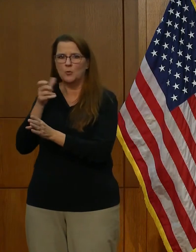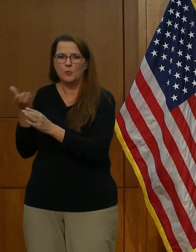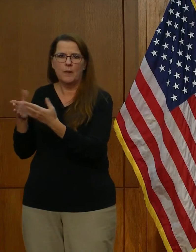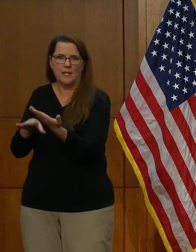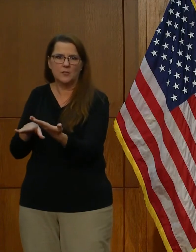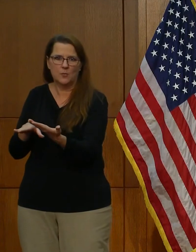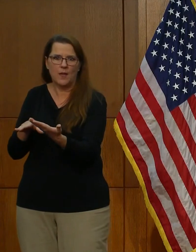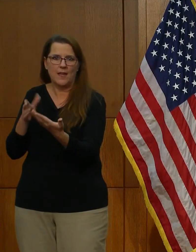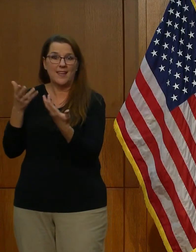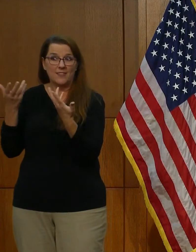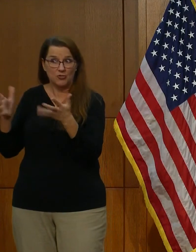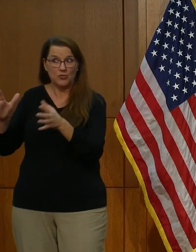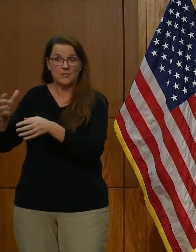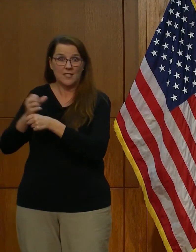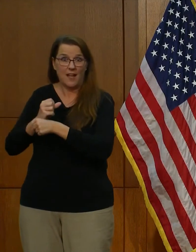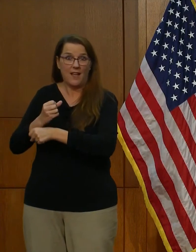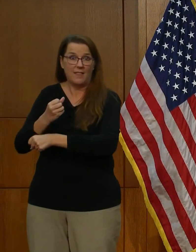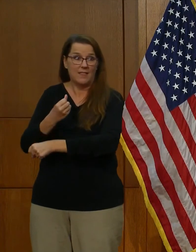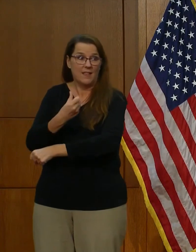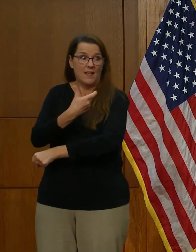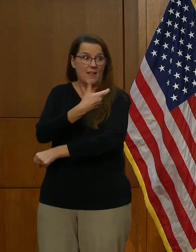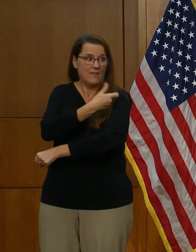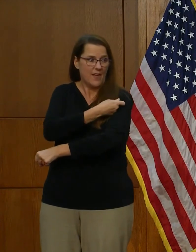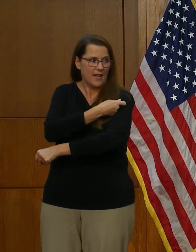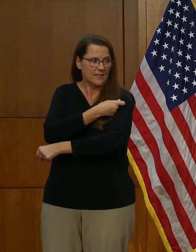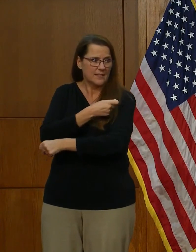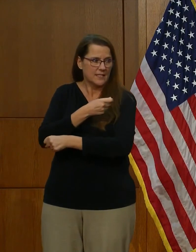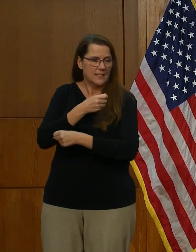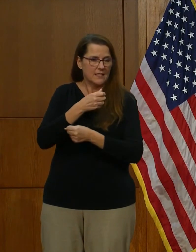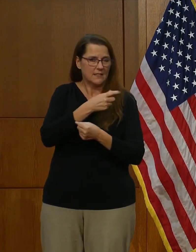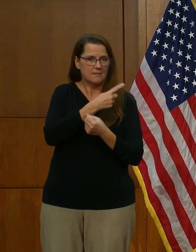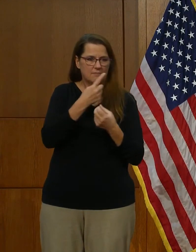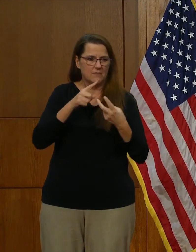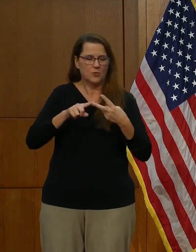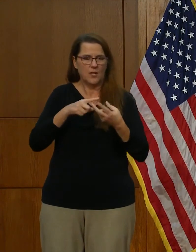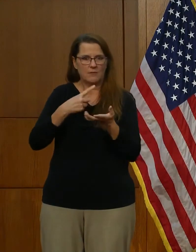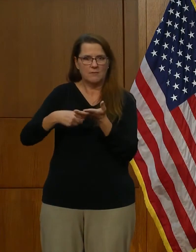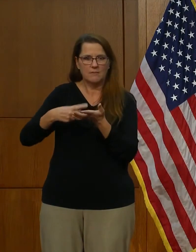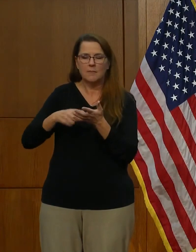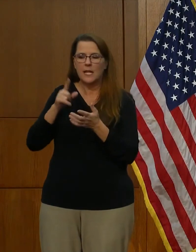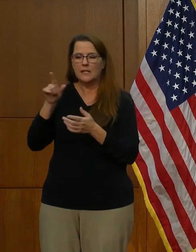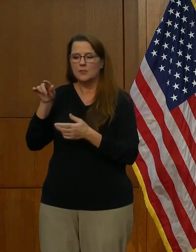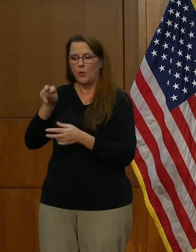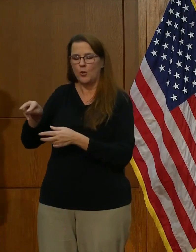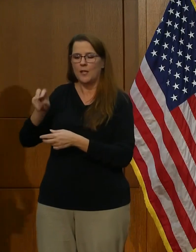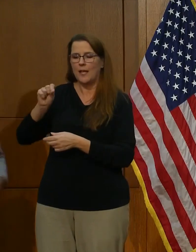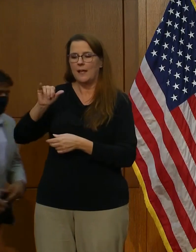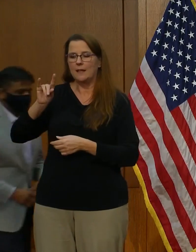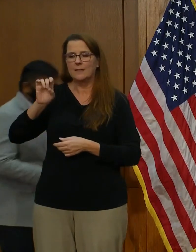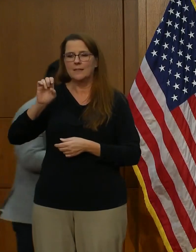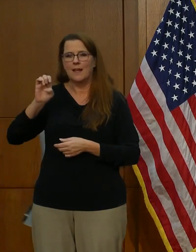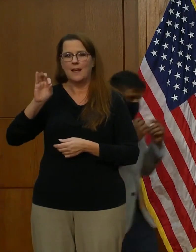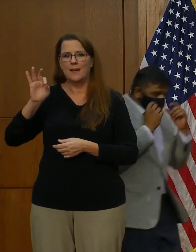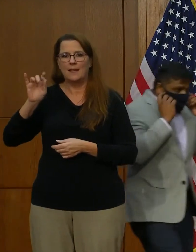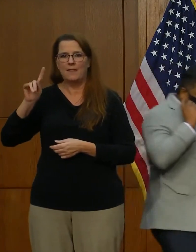RELATED TO THE INDIVIDUAL THAT PASSED AWAY AFTER RECEIVING A VACCINE AND YOU CAN ADDRESS